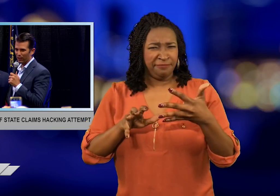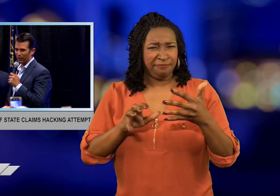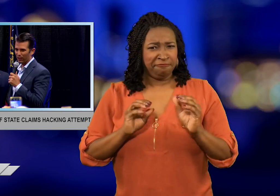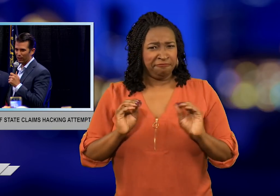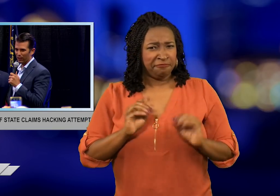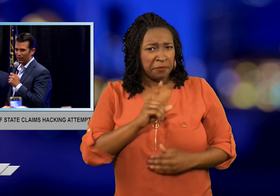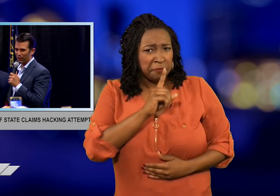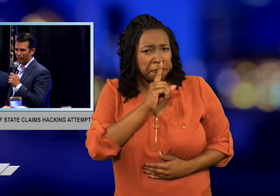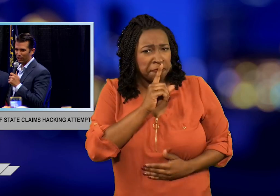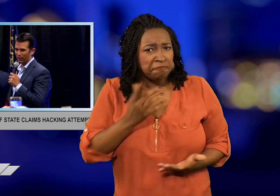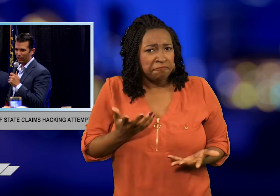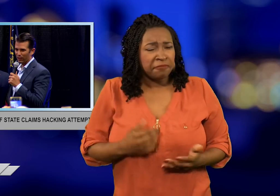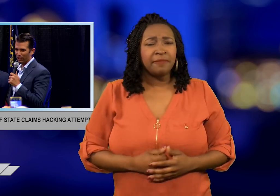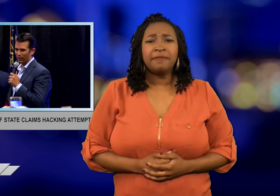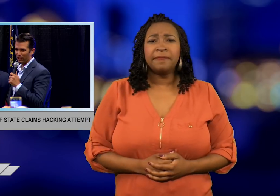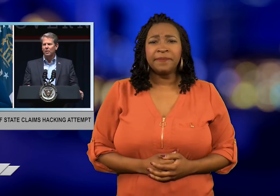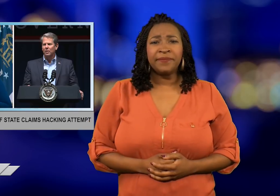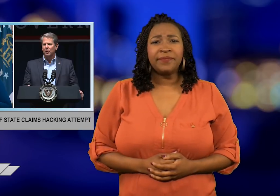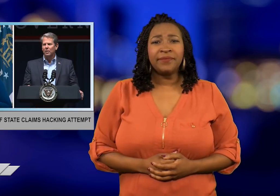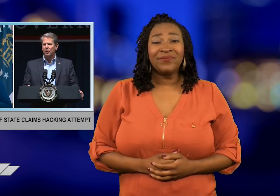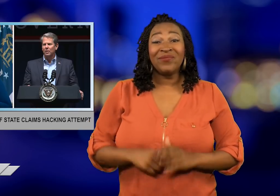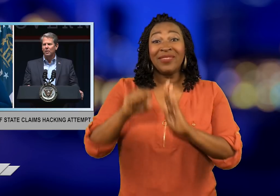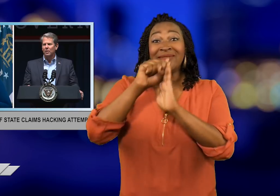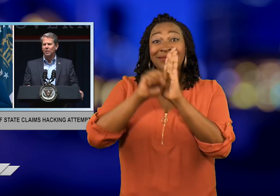Democratic Party as a focus of the investigation.